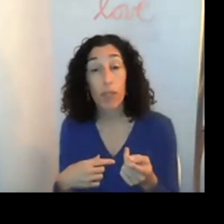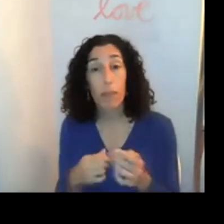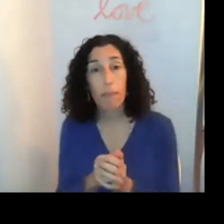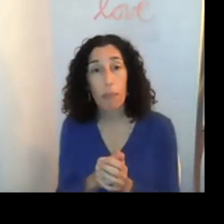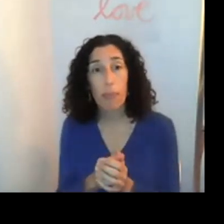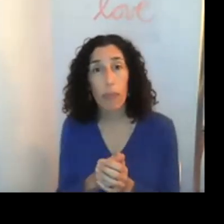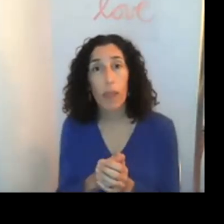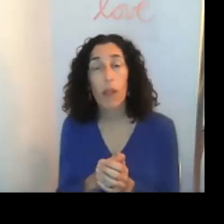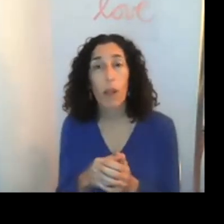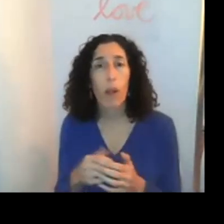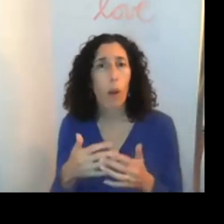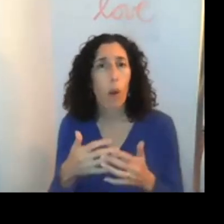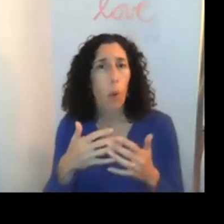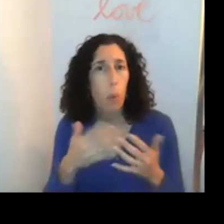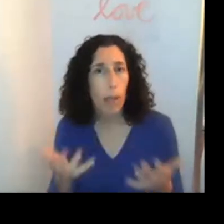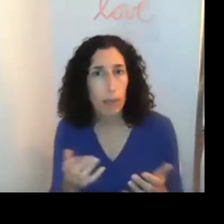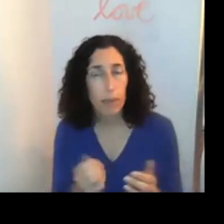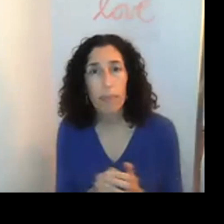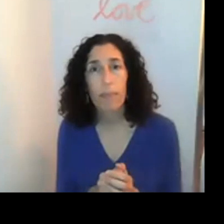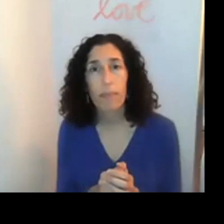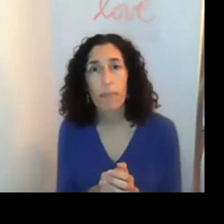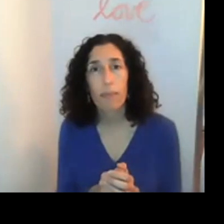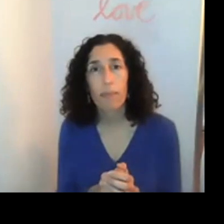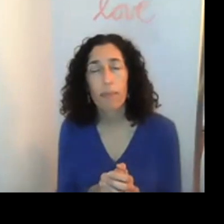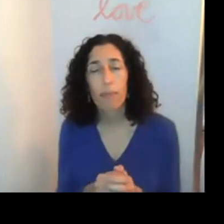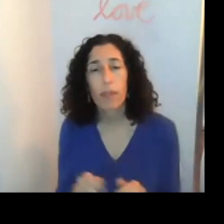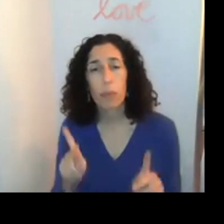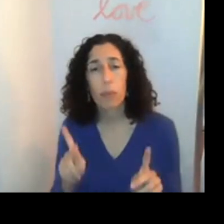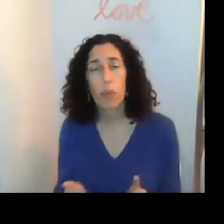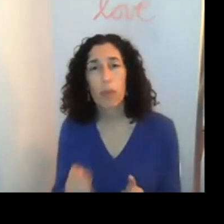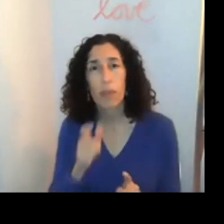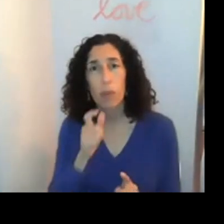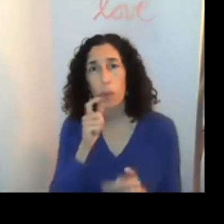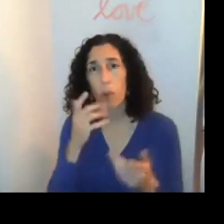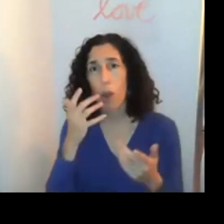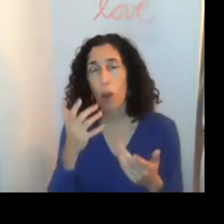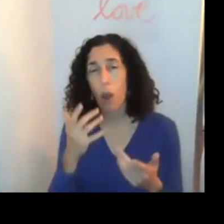and spaces. So yeah, just really so grateful for this and to be a part of this and for